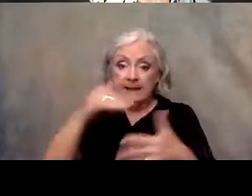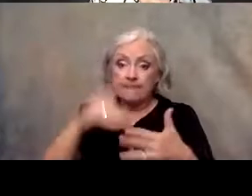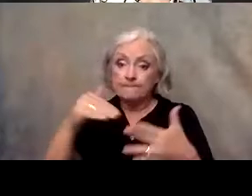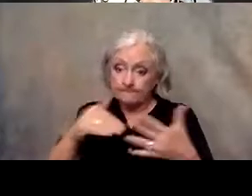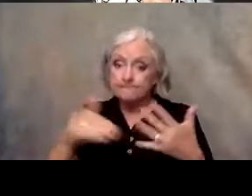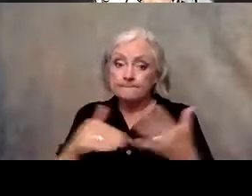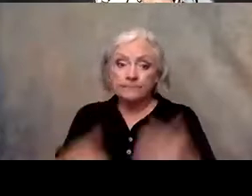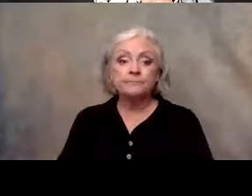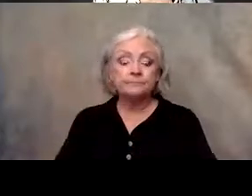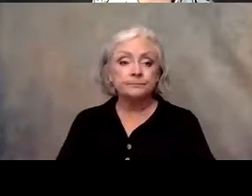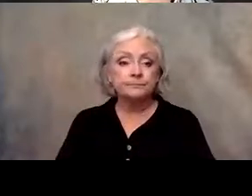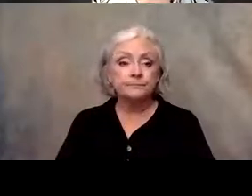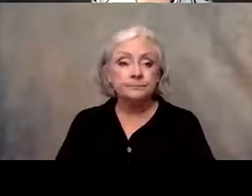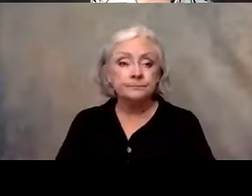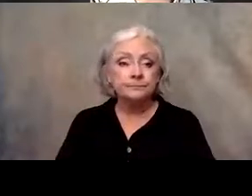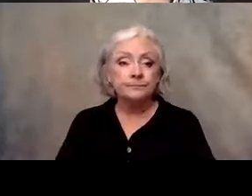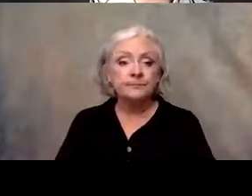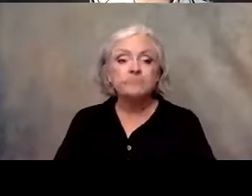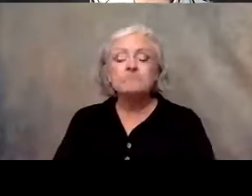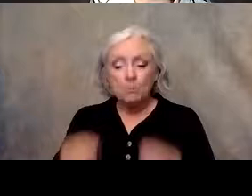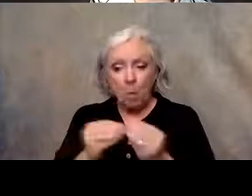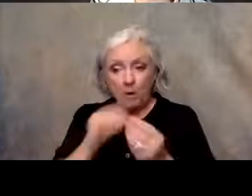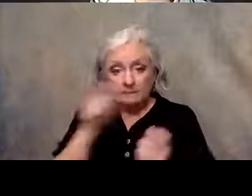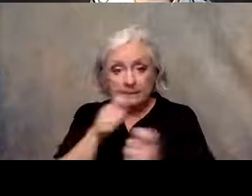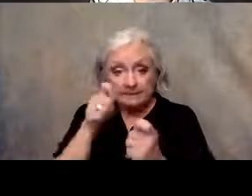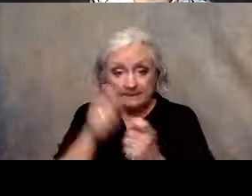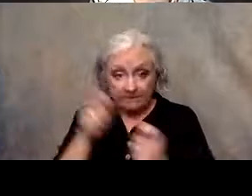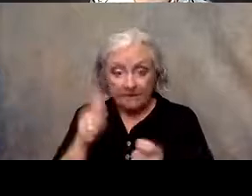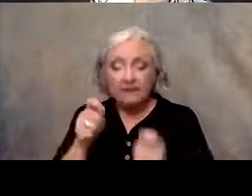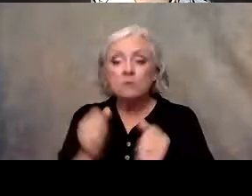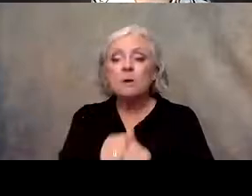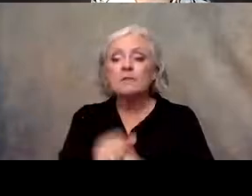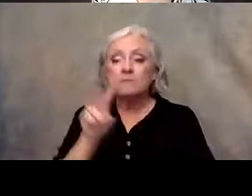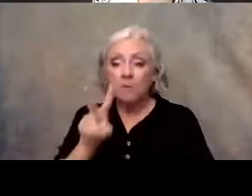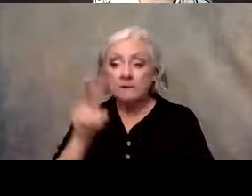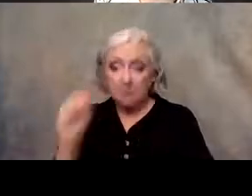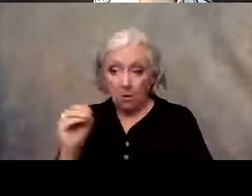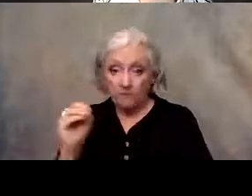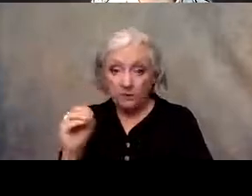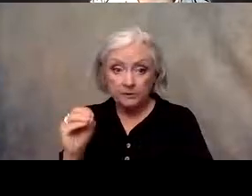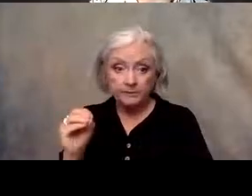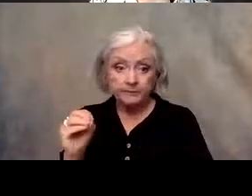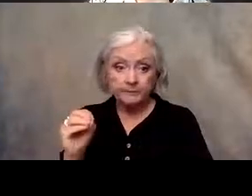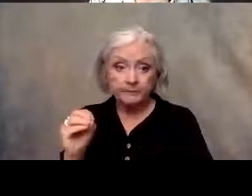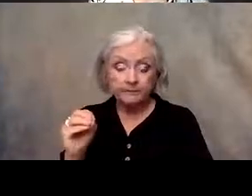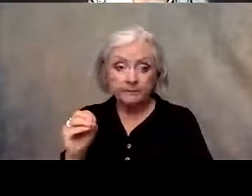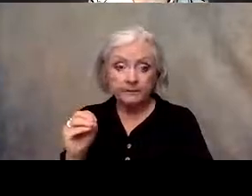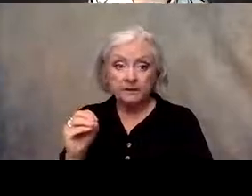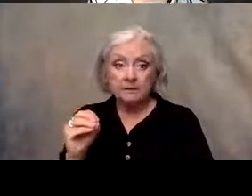Where we talk about voiceover more specifically, we also want to make sure that the voice selection